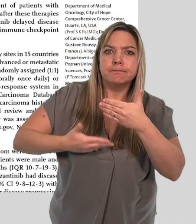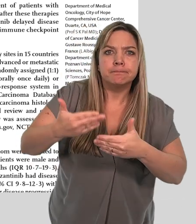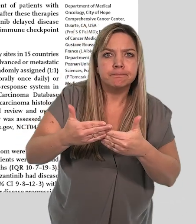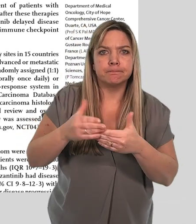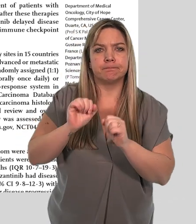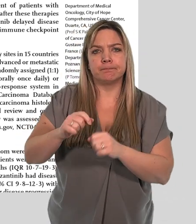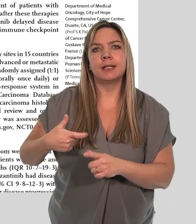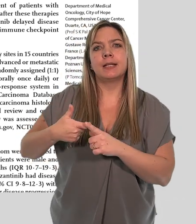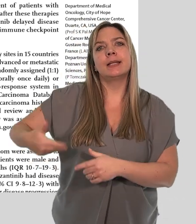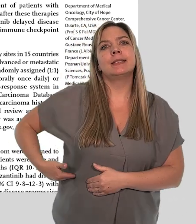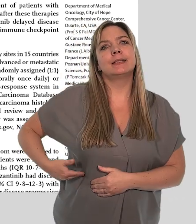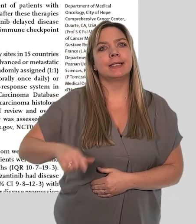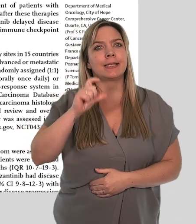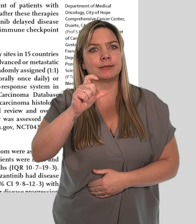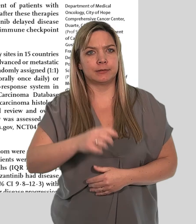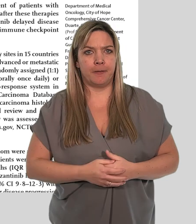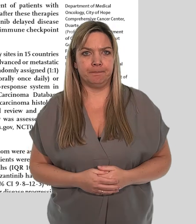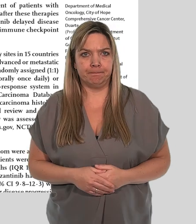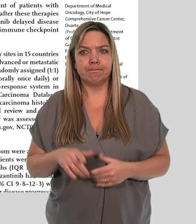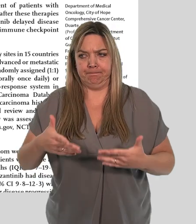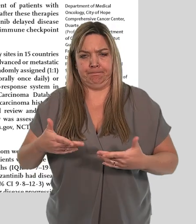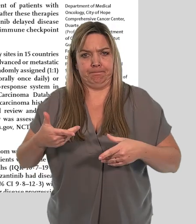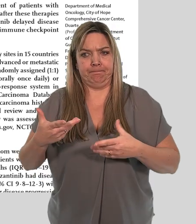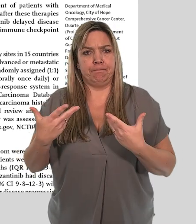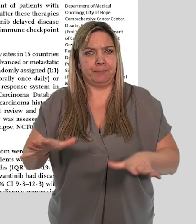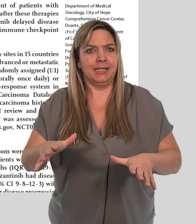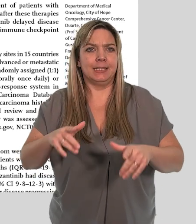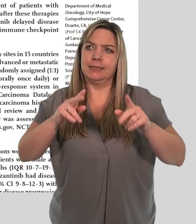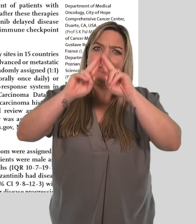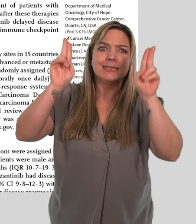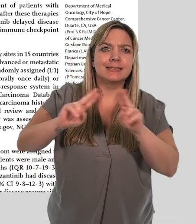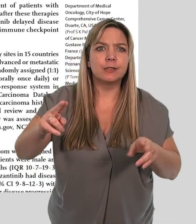This was a large international effort now published in the Lancet